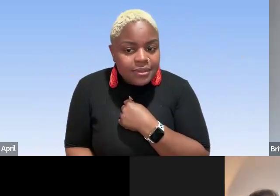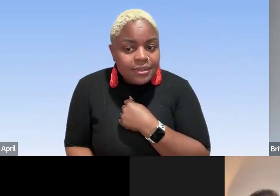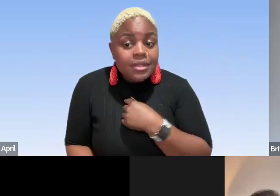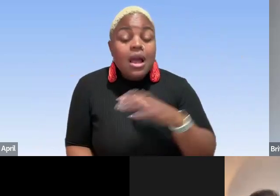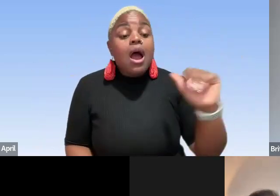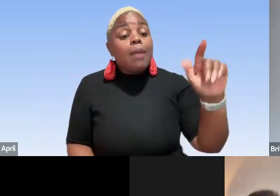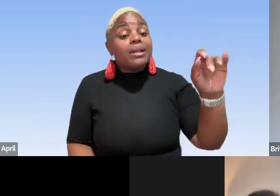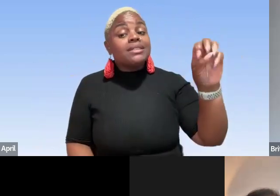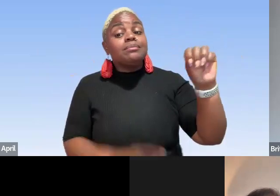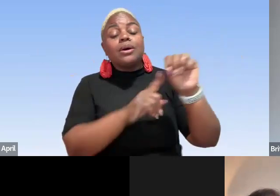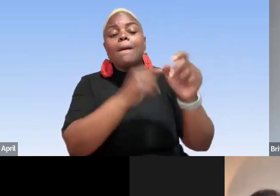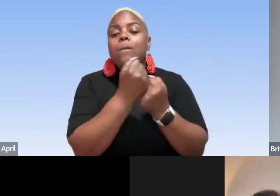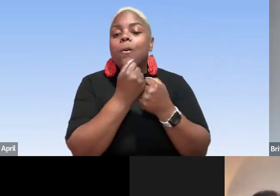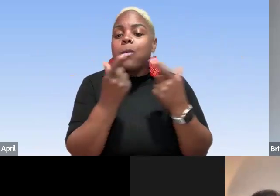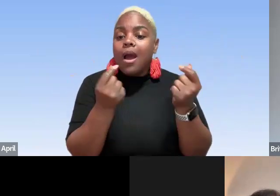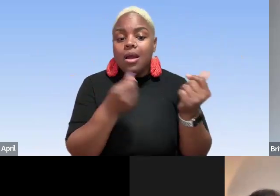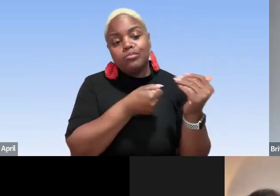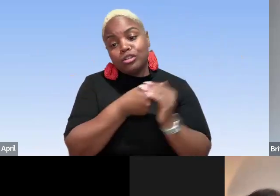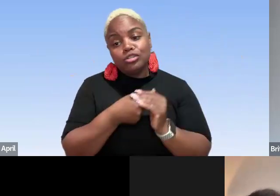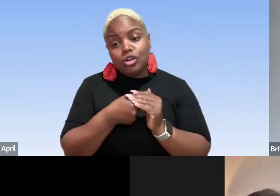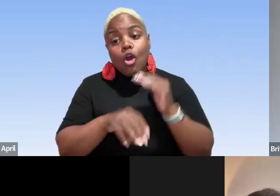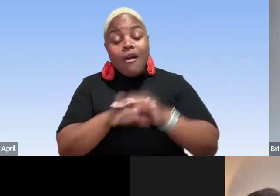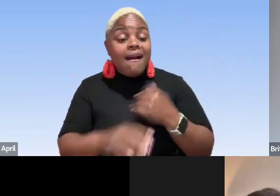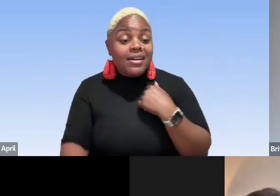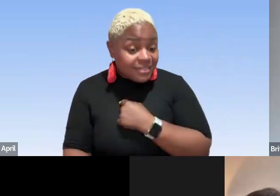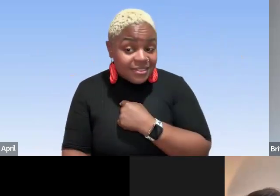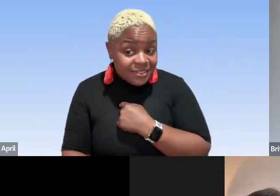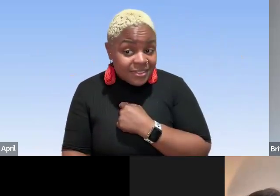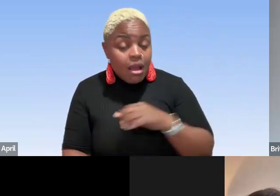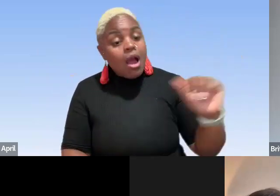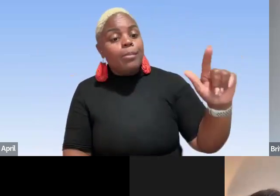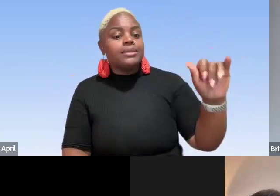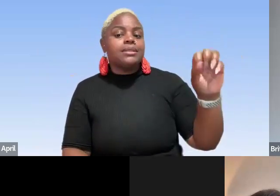You know, ableism is evil. And I could talk forever about ableism, but I think that,